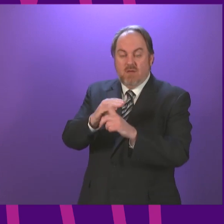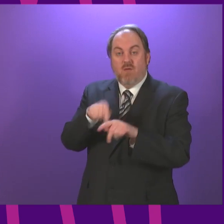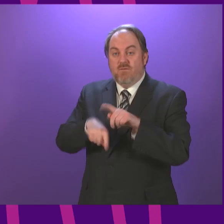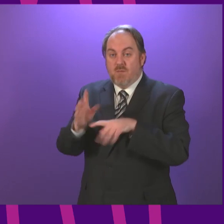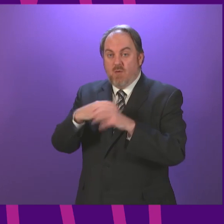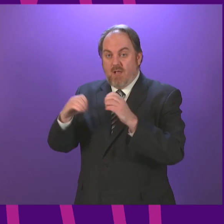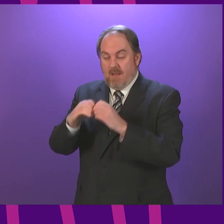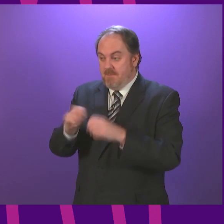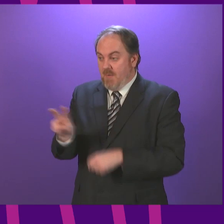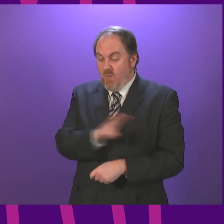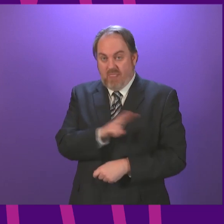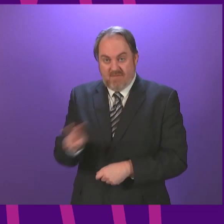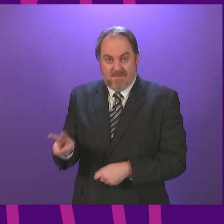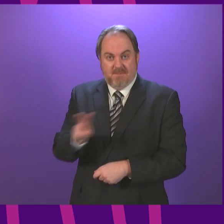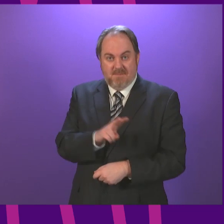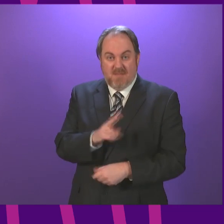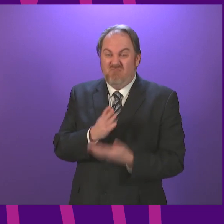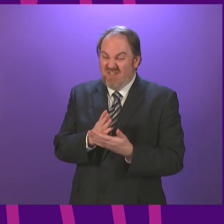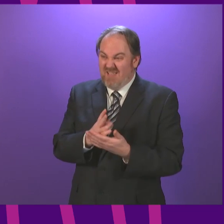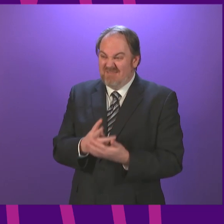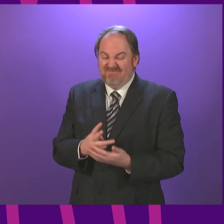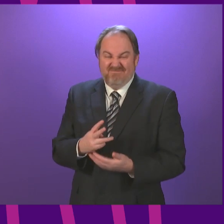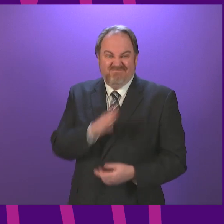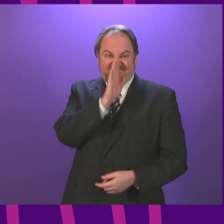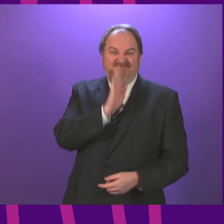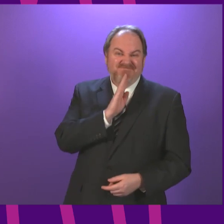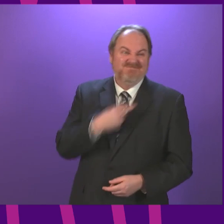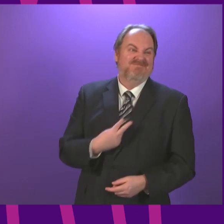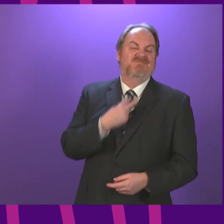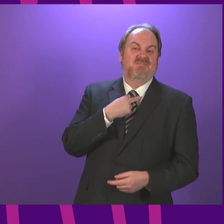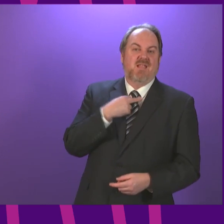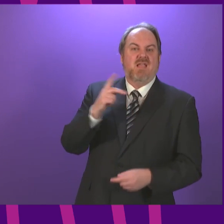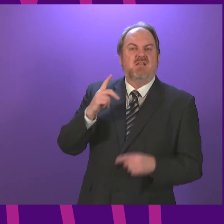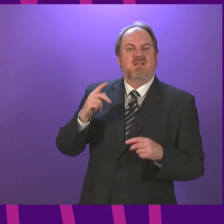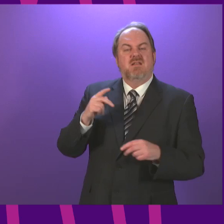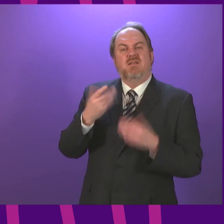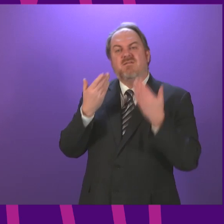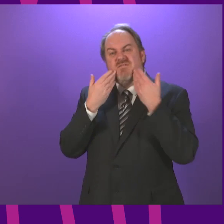I have been dismayed by some social media posts that have been brought to my attention